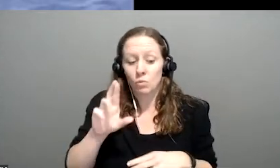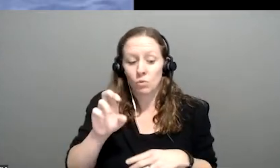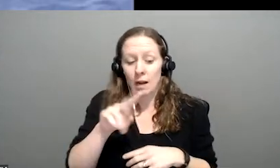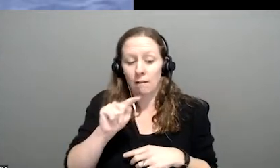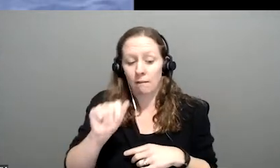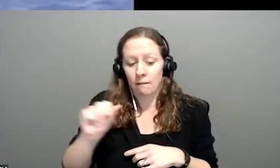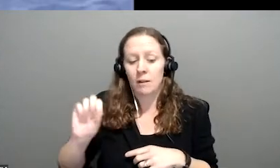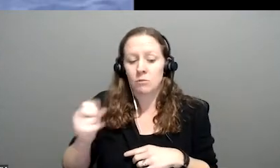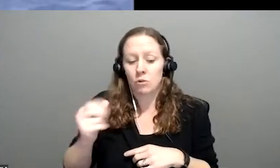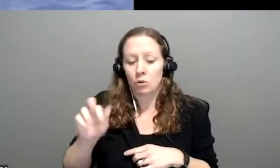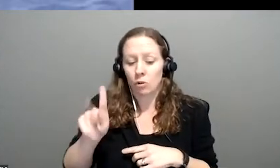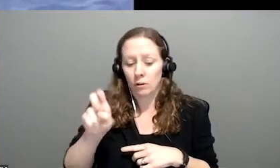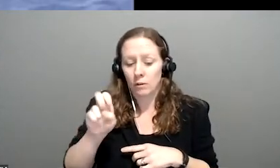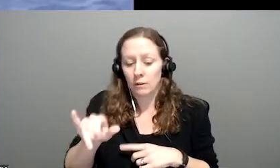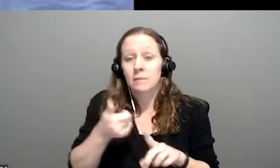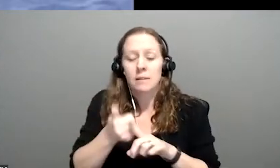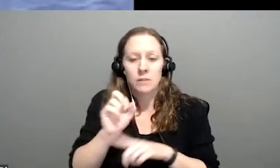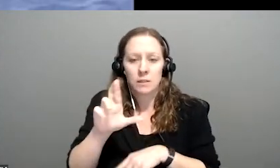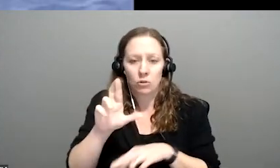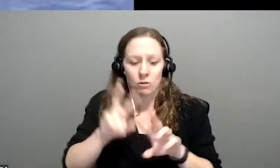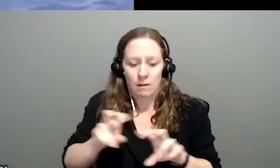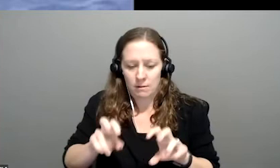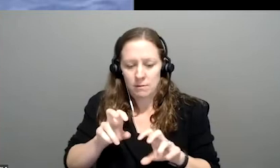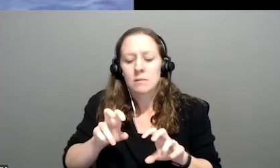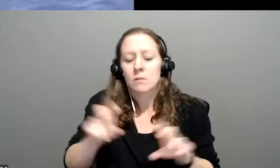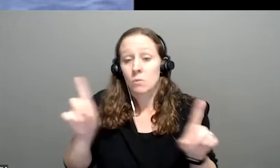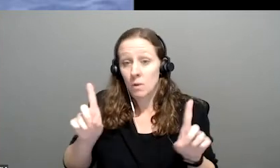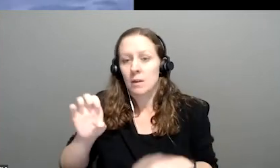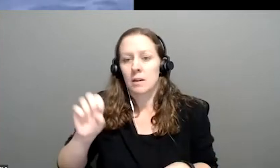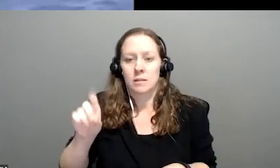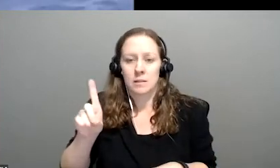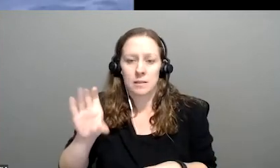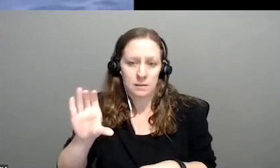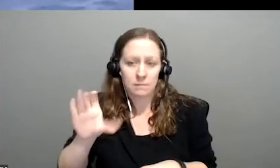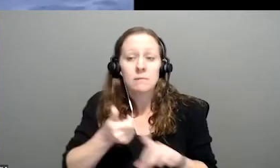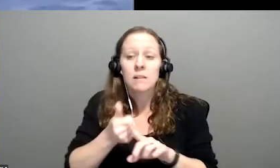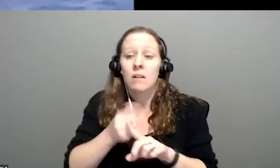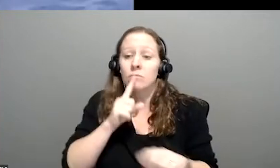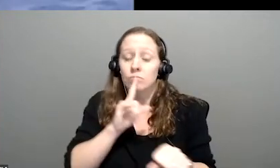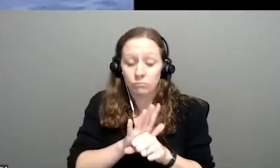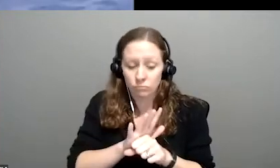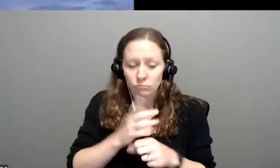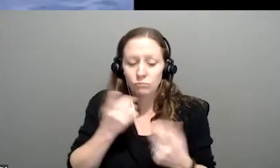Analyst at ESDC. She is dedicated to increasing the participation of persons with disabilities